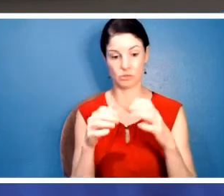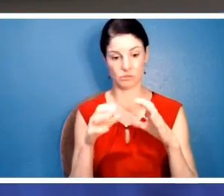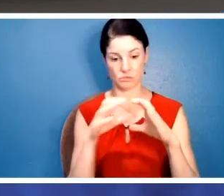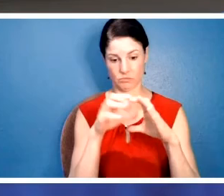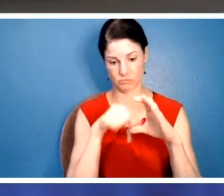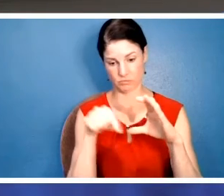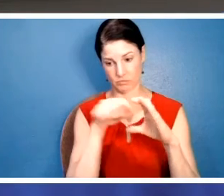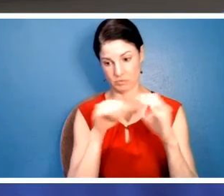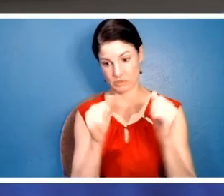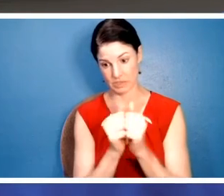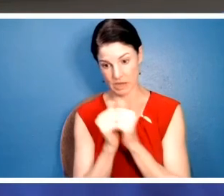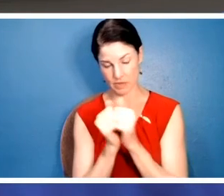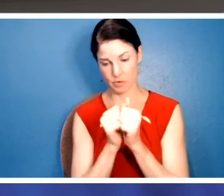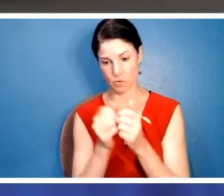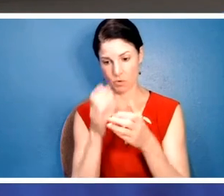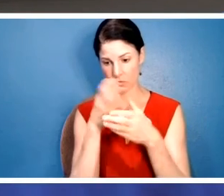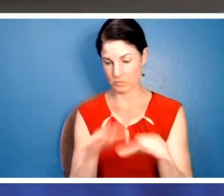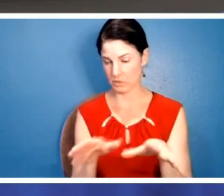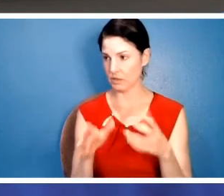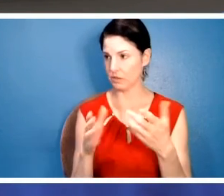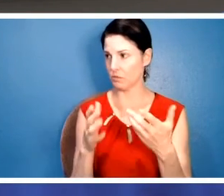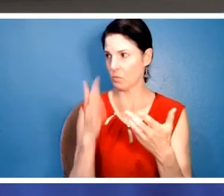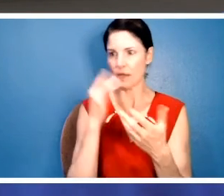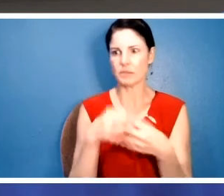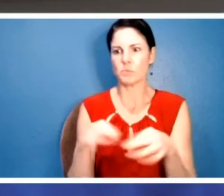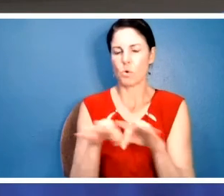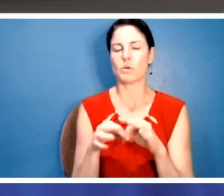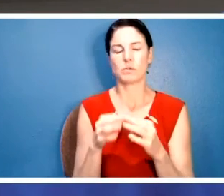i'm Okay, thank you did you have any anything else.